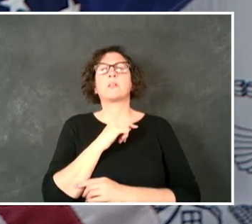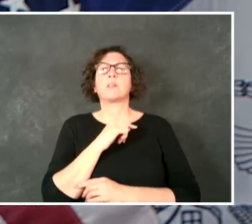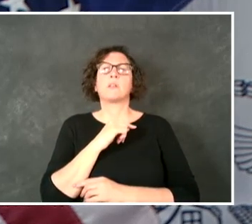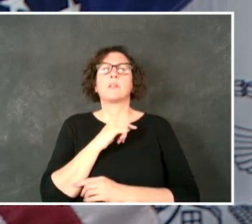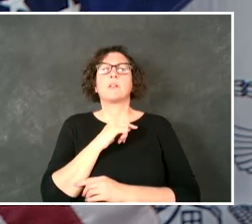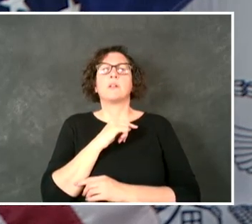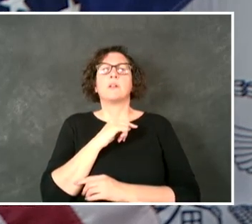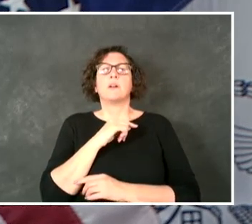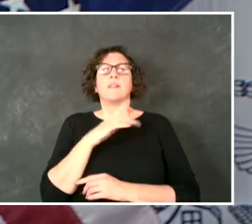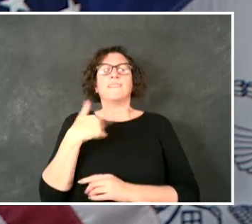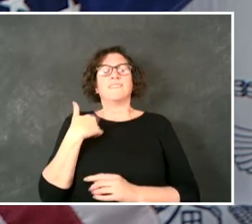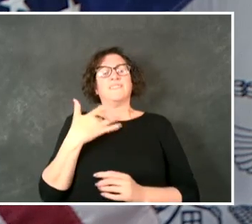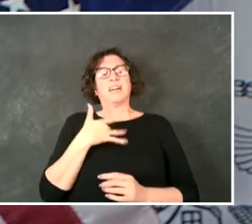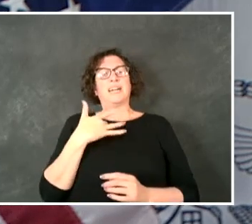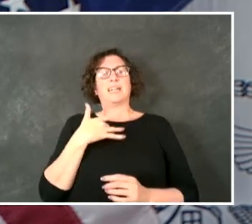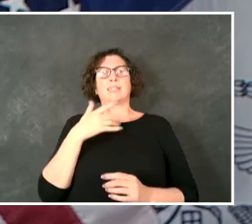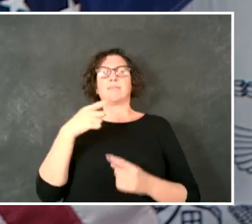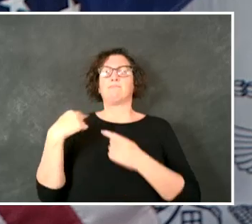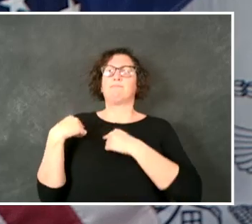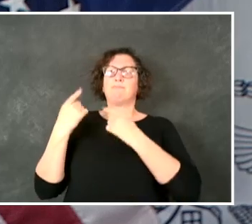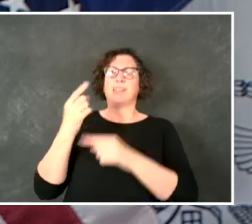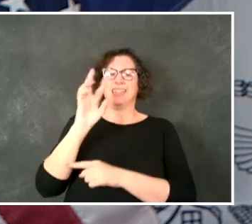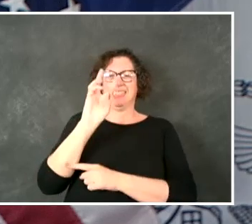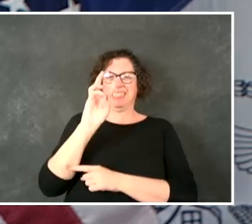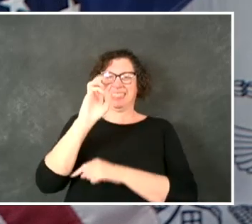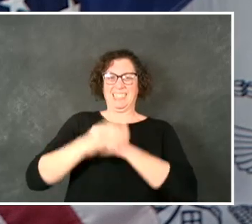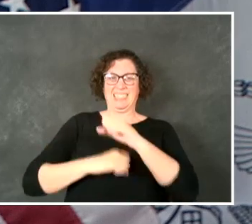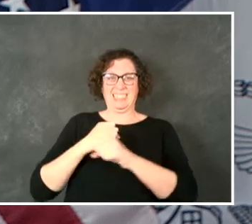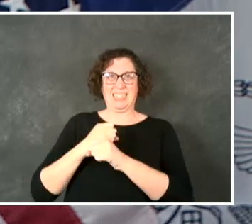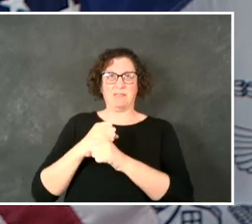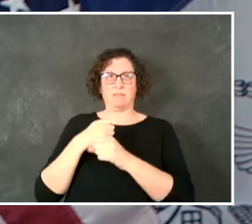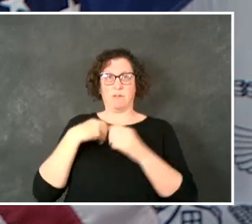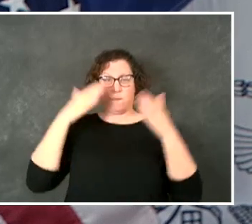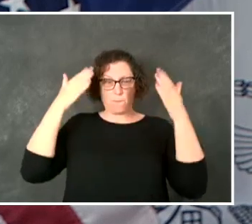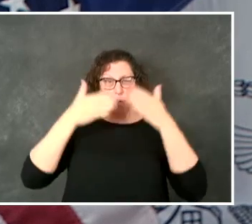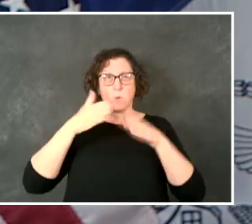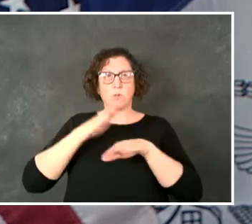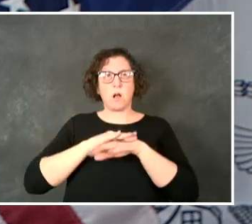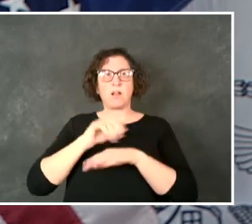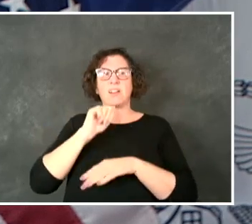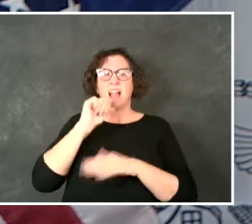QUESTION, NO, I'D SAY THE REALITY IS, SIX YEARS WE